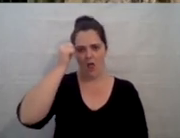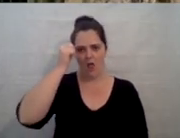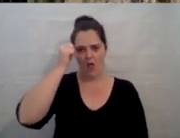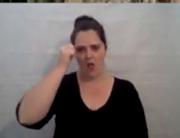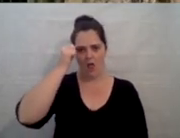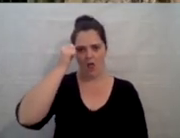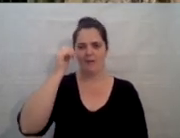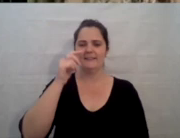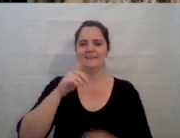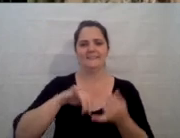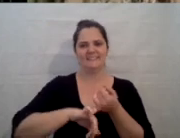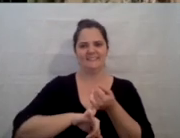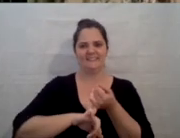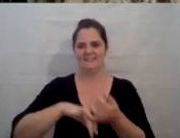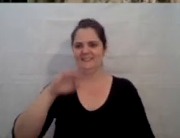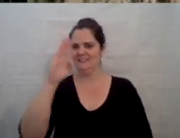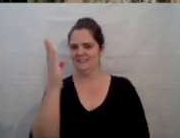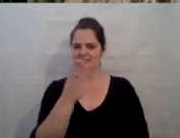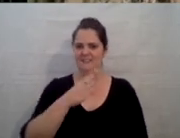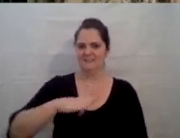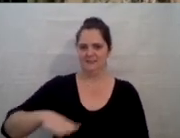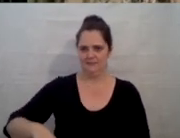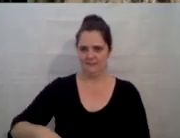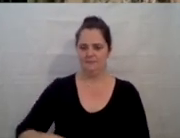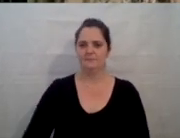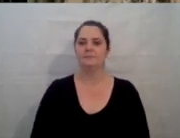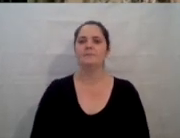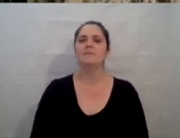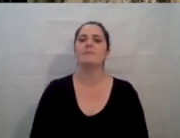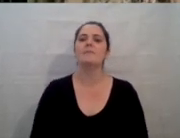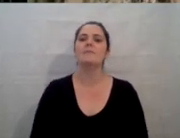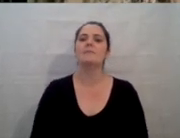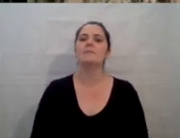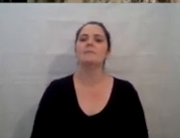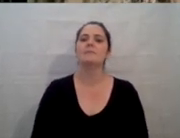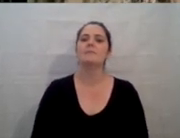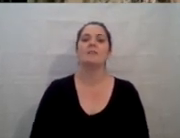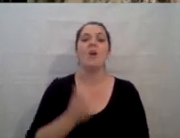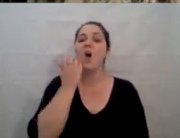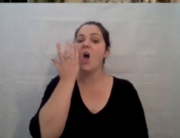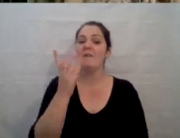An S-curve to her entire body, just like that, and that's always the first thing I recommend you do